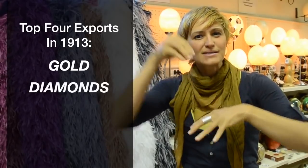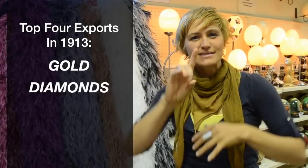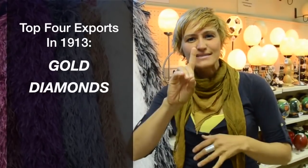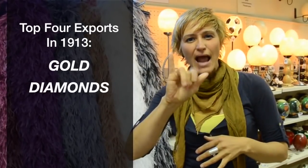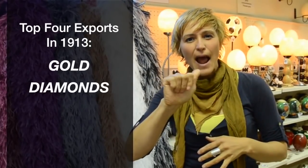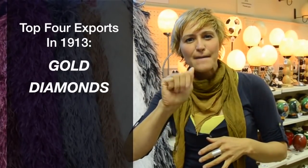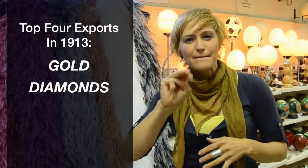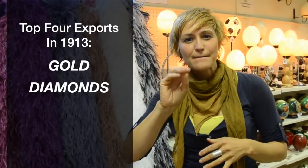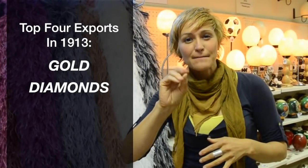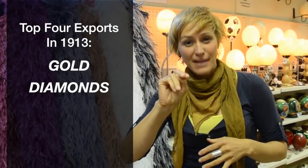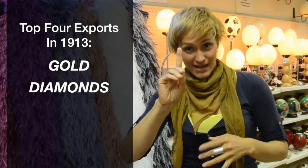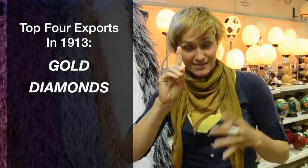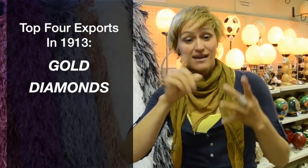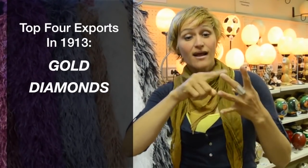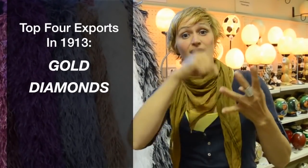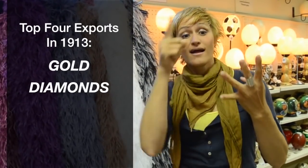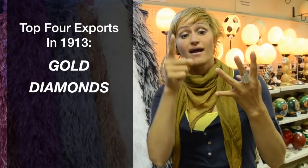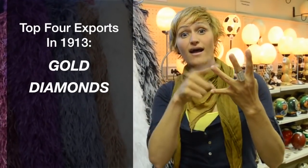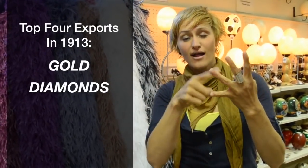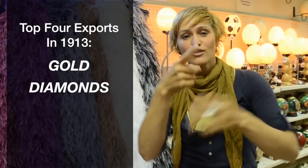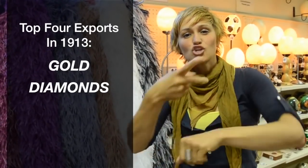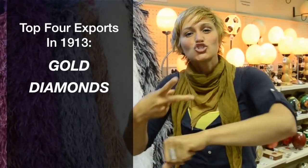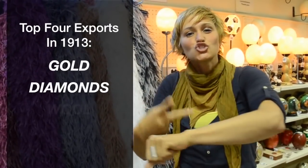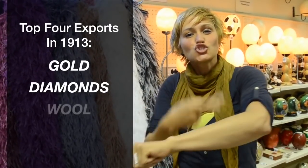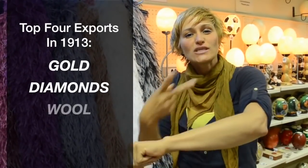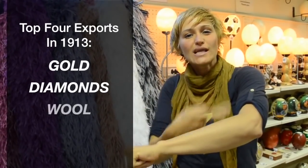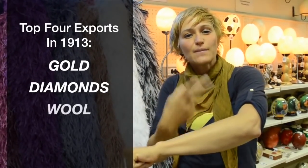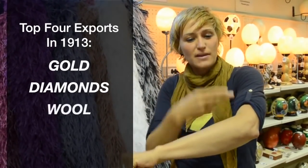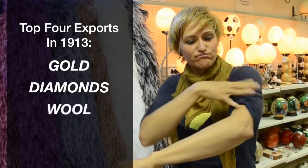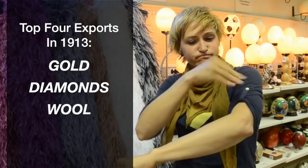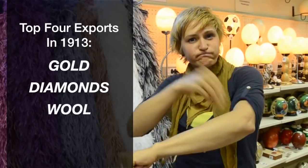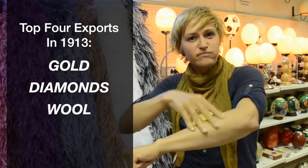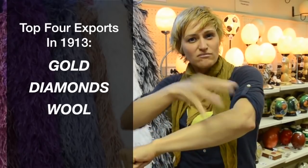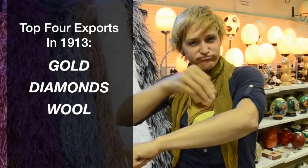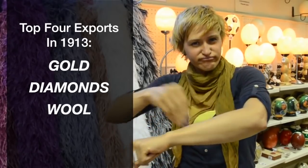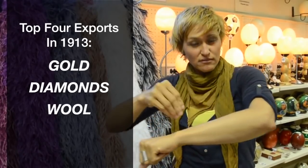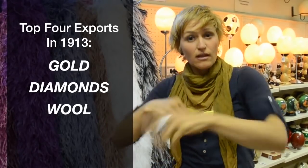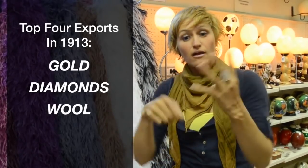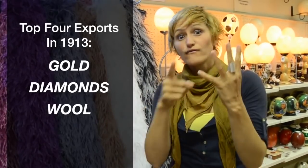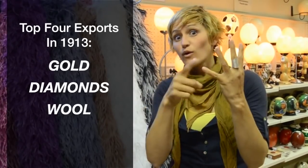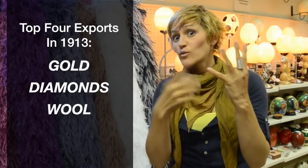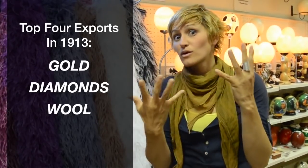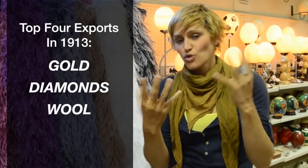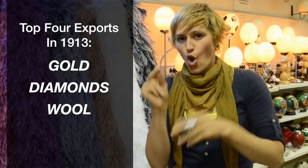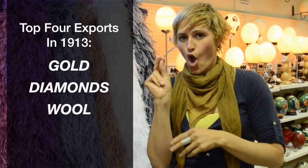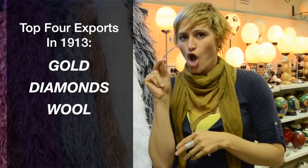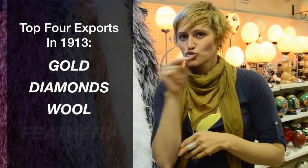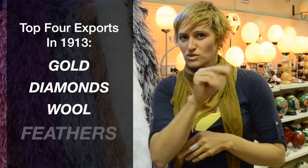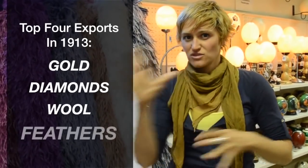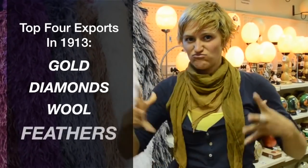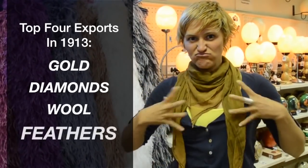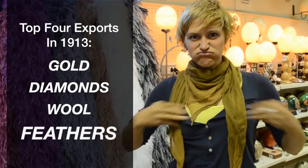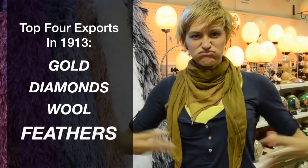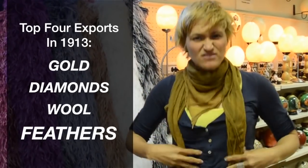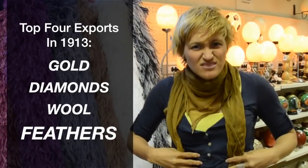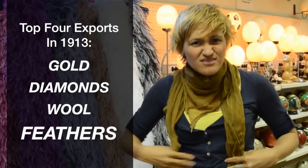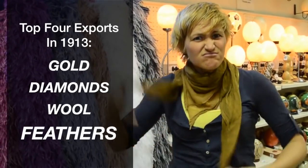diamonds, wool and feathers.